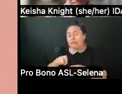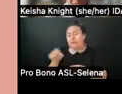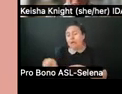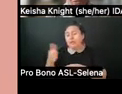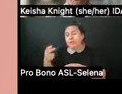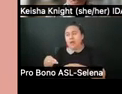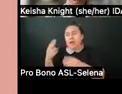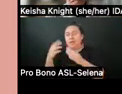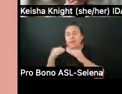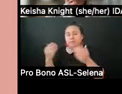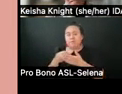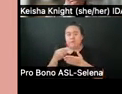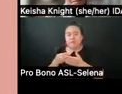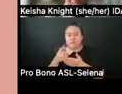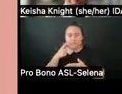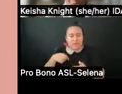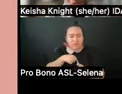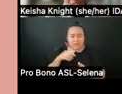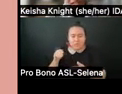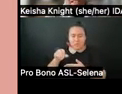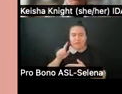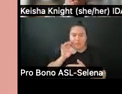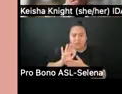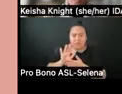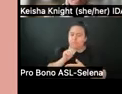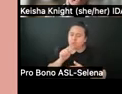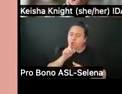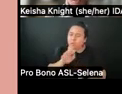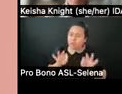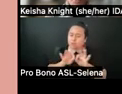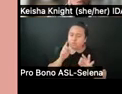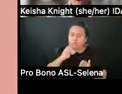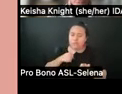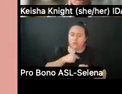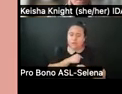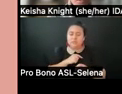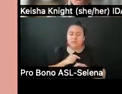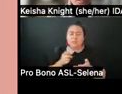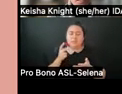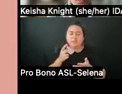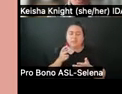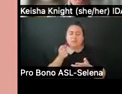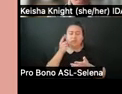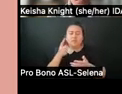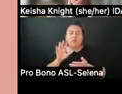film. That is not important to us. But it gives us a sense of where your film is circulating in terms of the funding ecosystem.